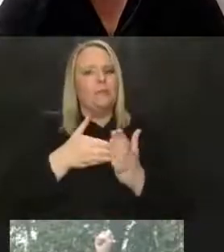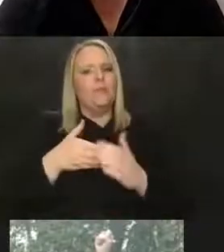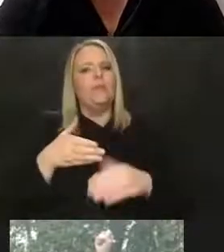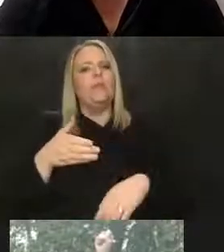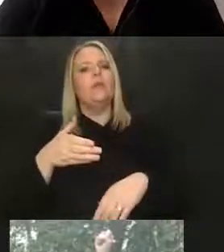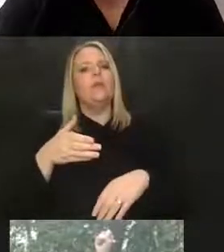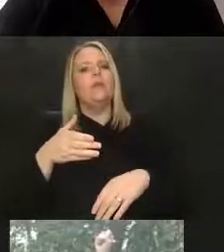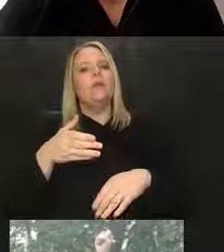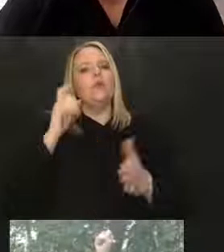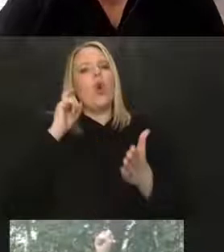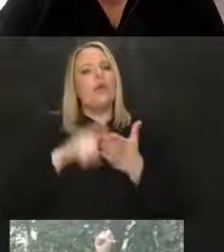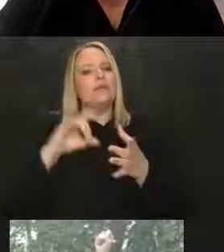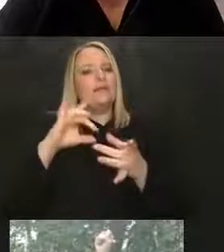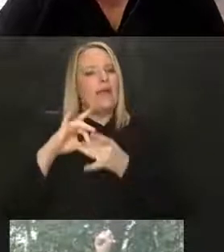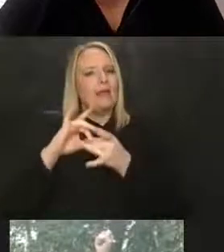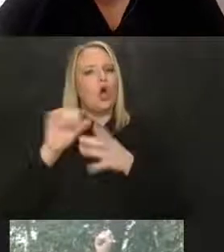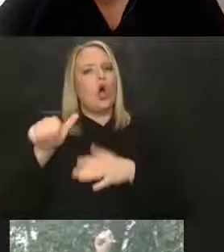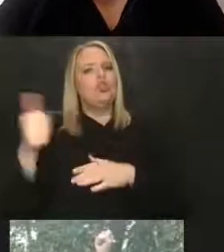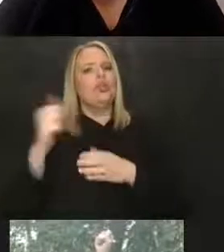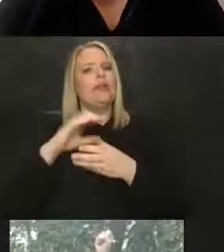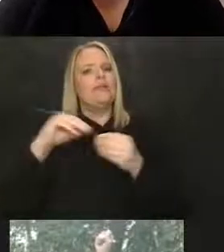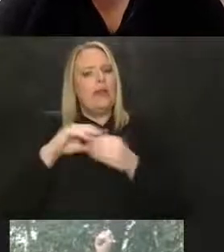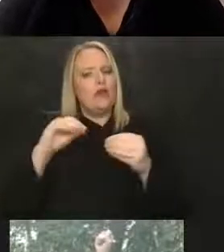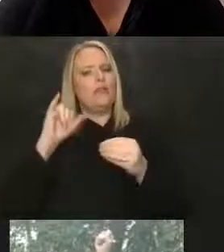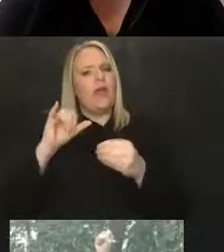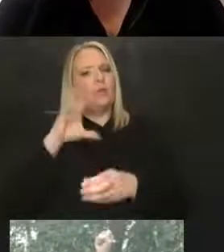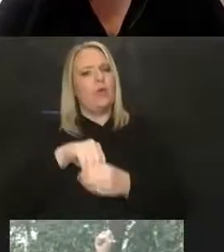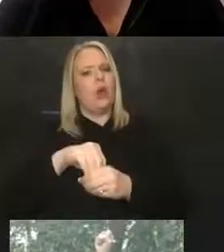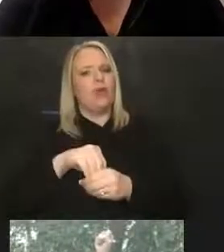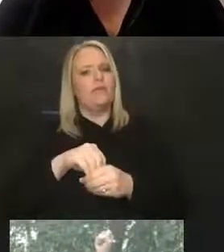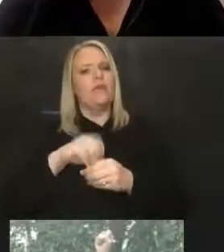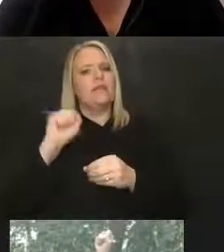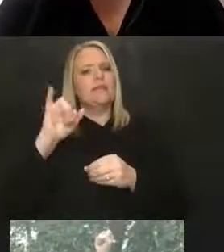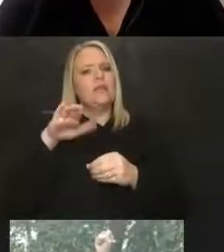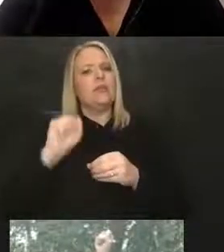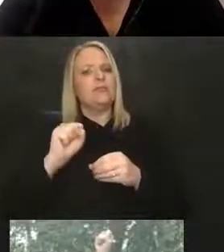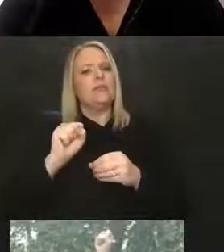AlterNarratives, which this event is part of, is a series that's invested in telling how-- in